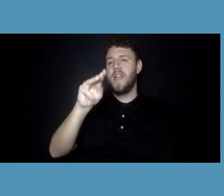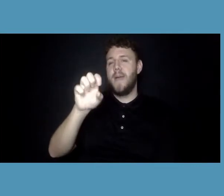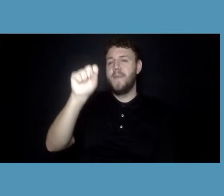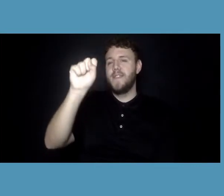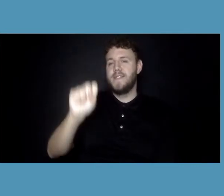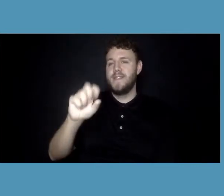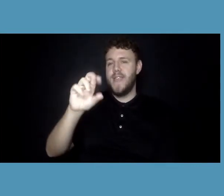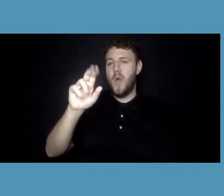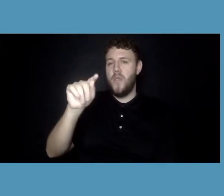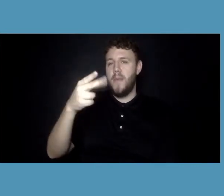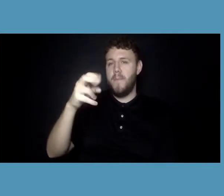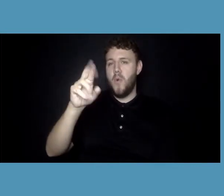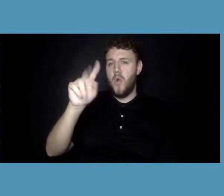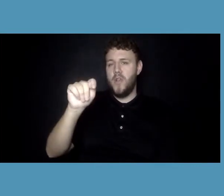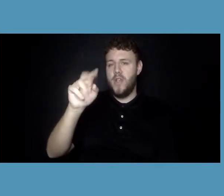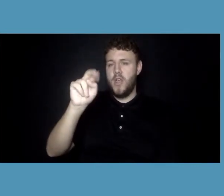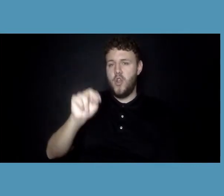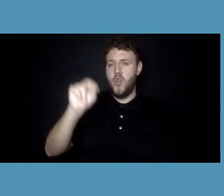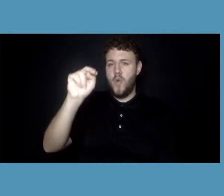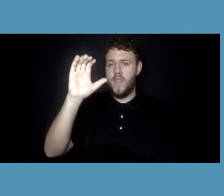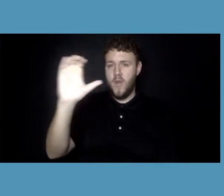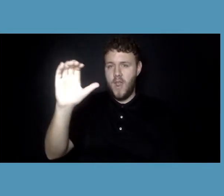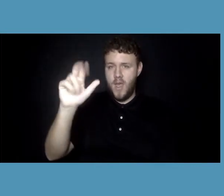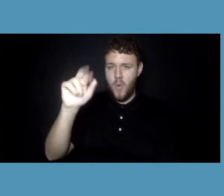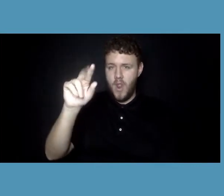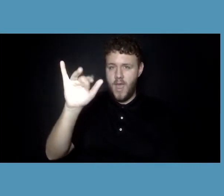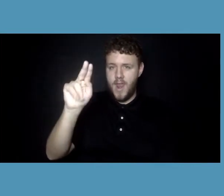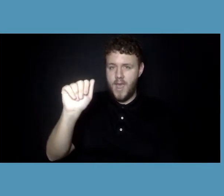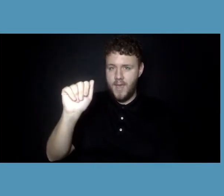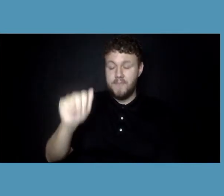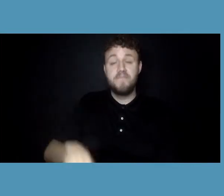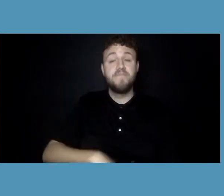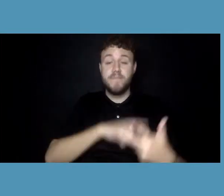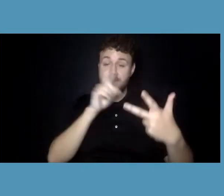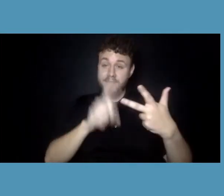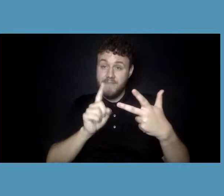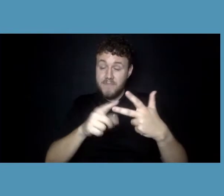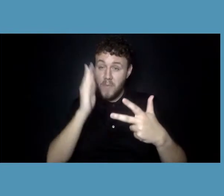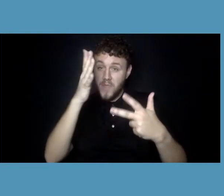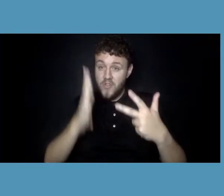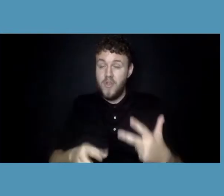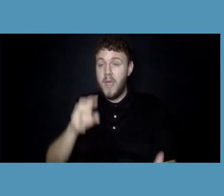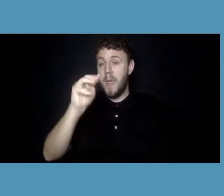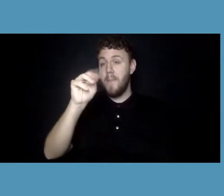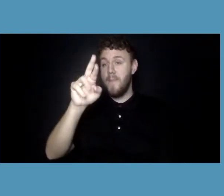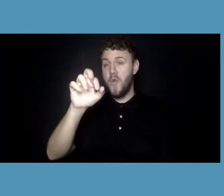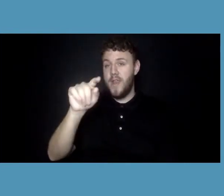North Carolina. And our final panelist will be Meredith Peruzzi, director of the National